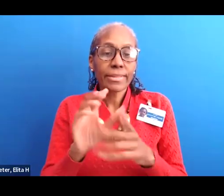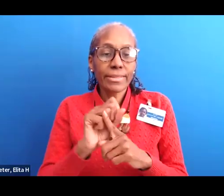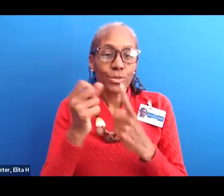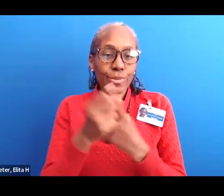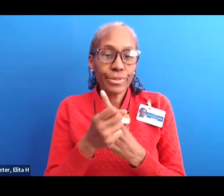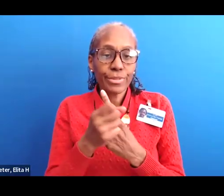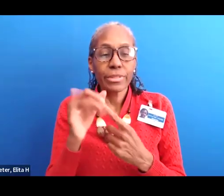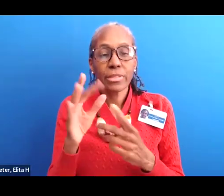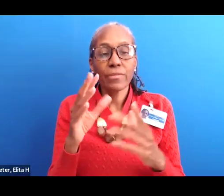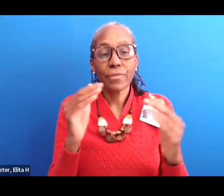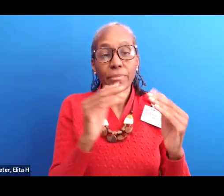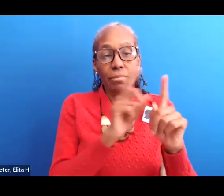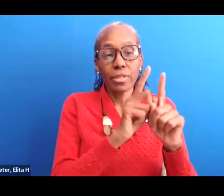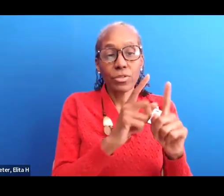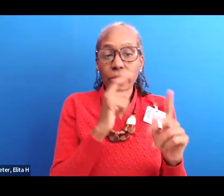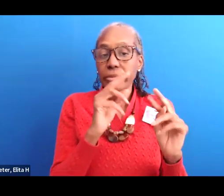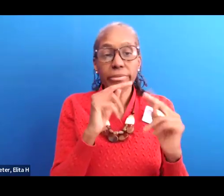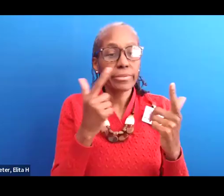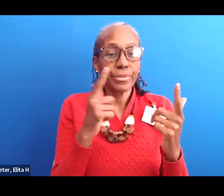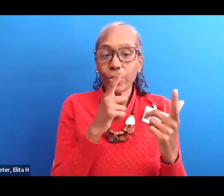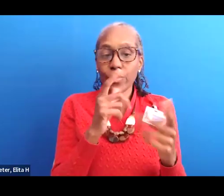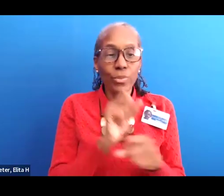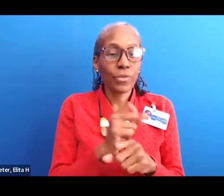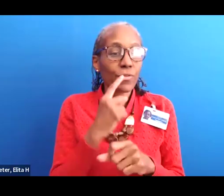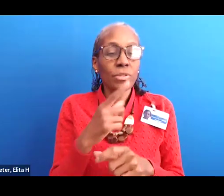Now, if you get a peer mentor and it's just not working out for you, don't feel bad.